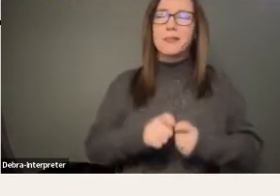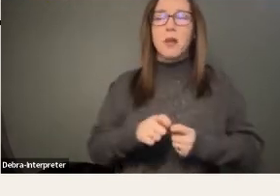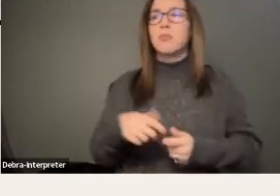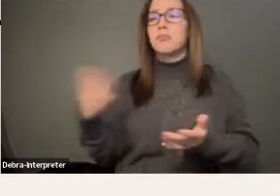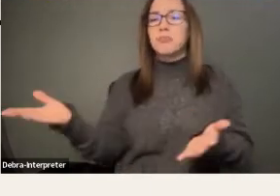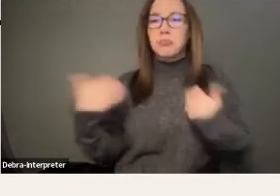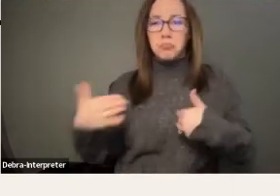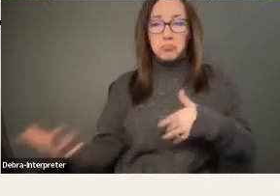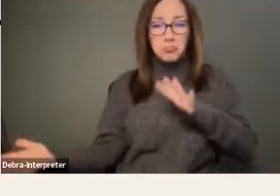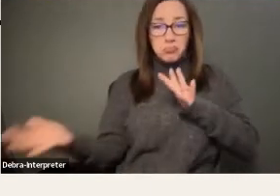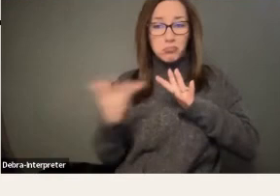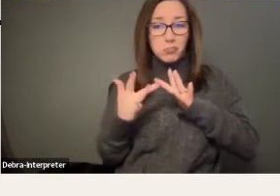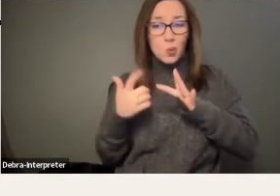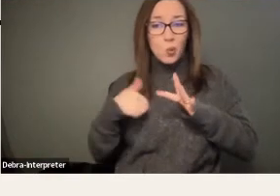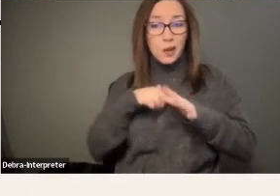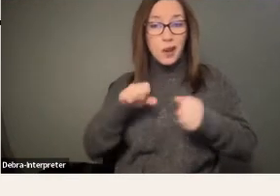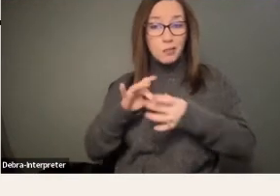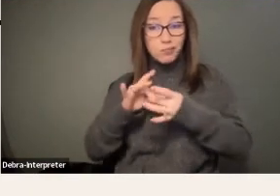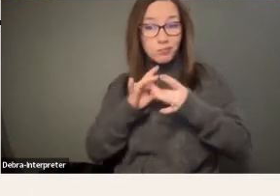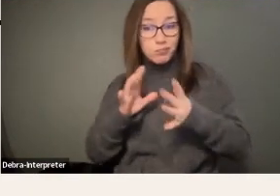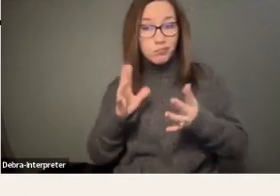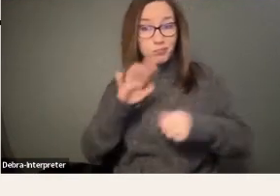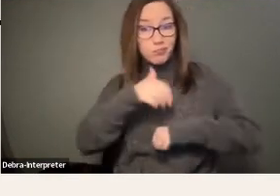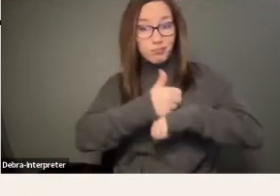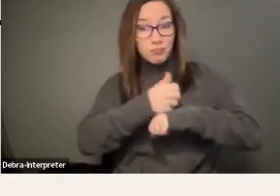maybe even a deep dive into doing research and agriculture, feel free to reach out to me and we can